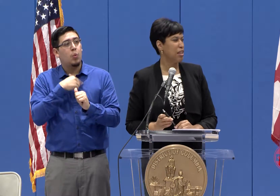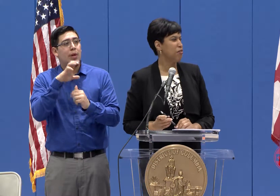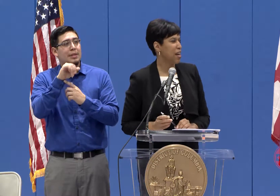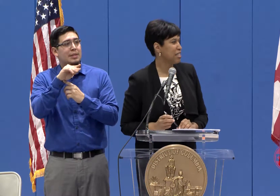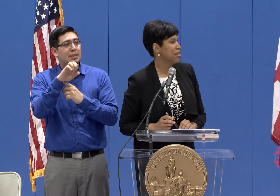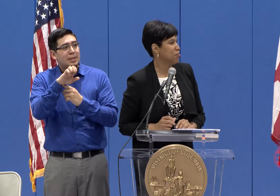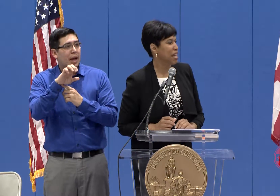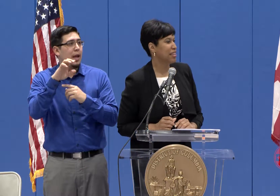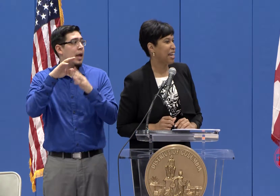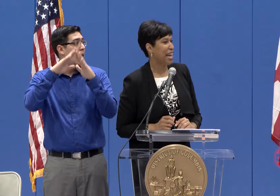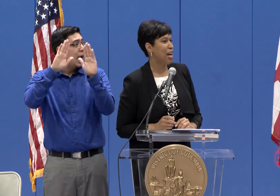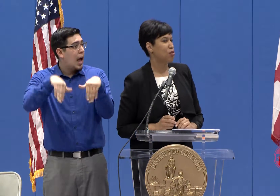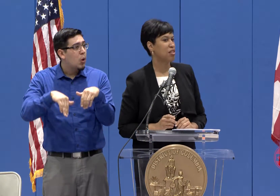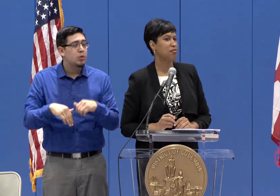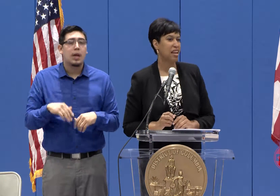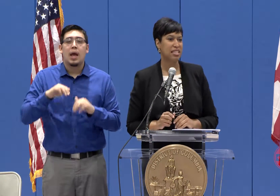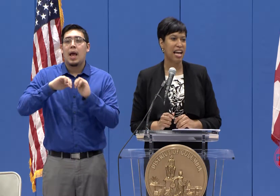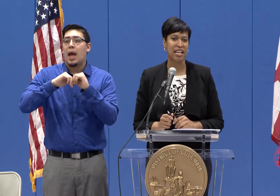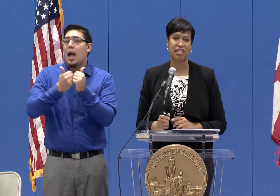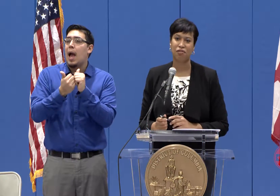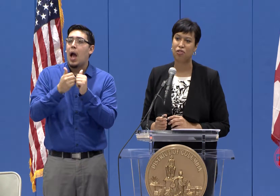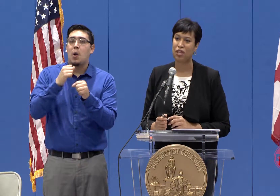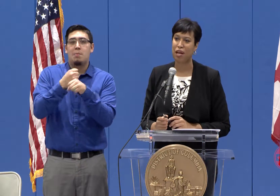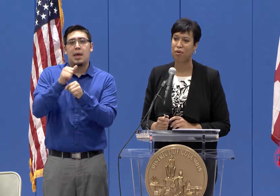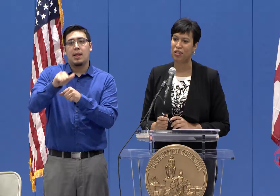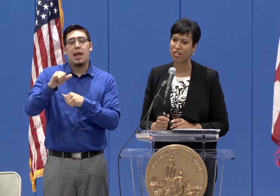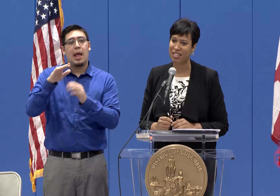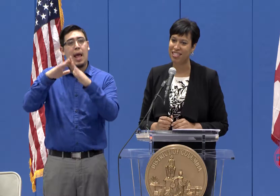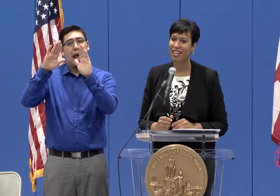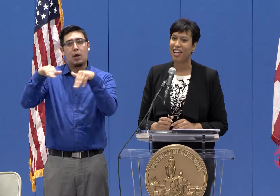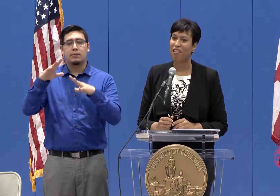INVEST AND MAKE THAT HOUSING FANTASTIC FOR NEIGHBORHOODS AND